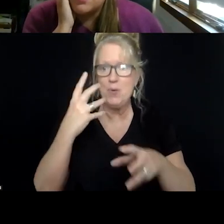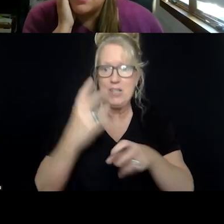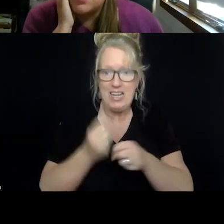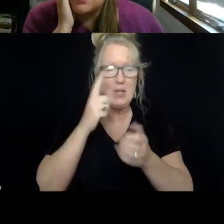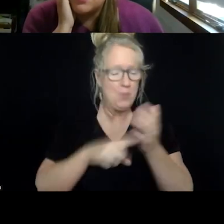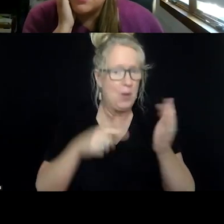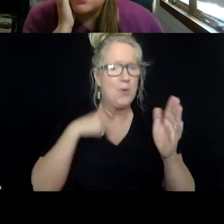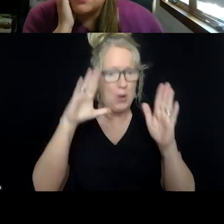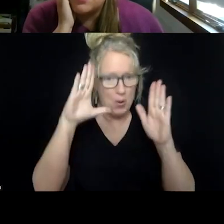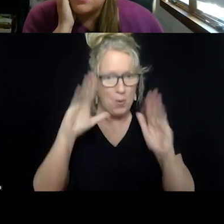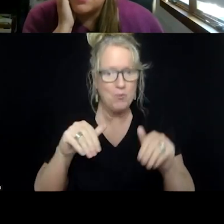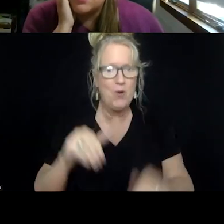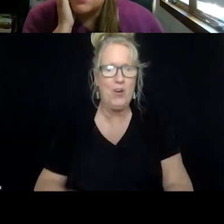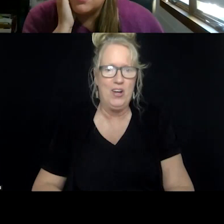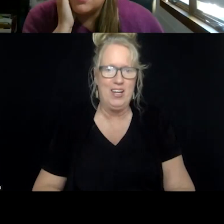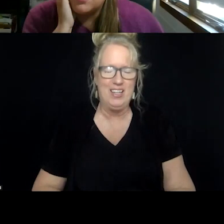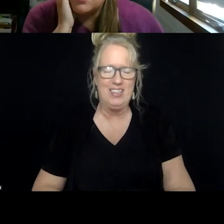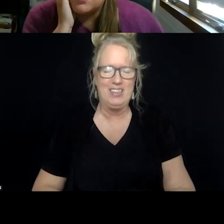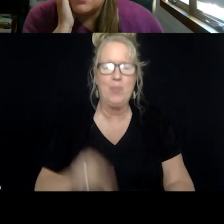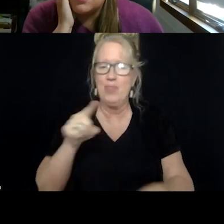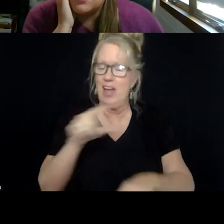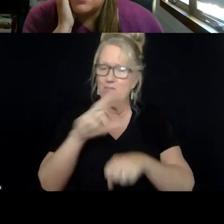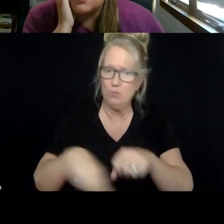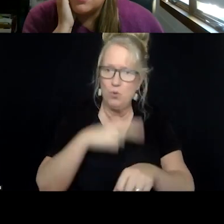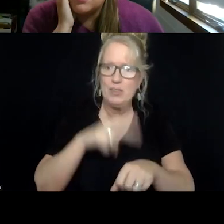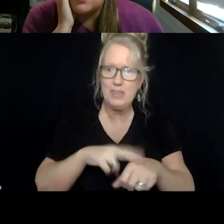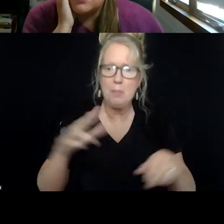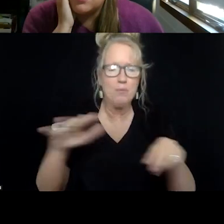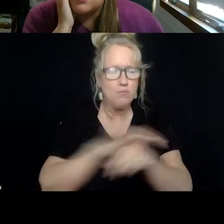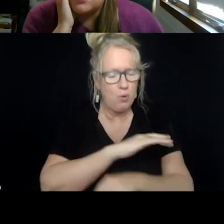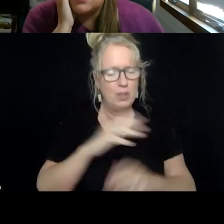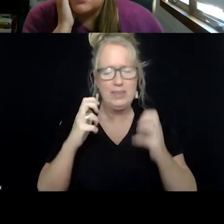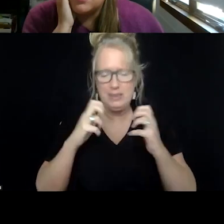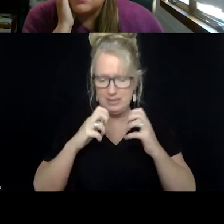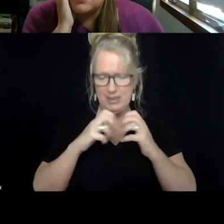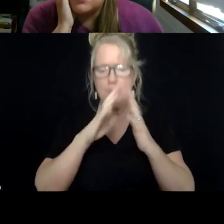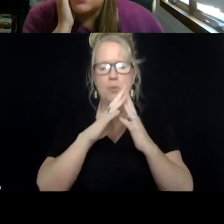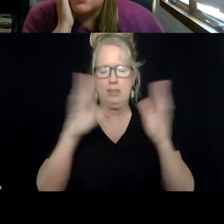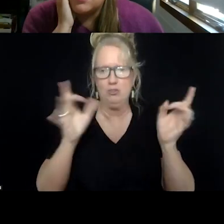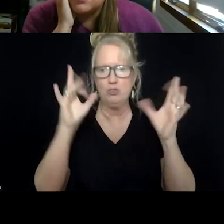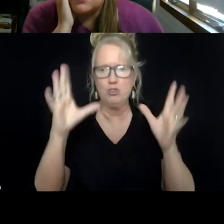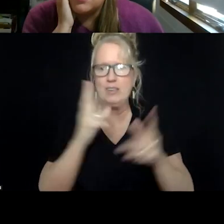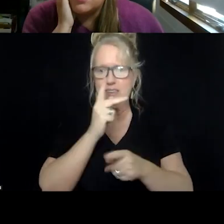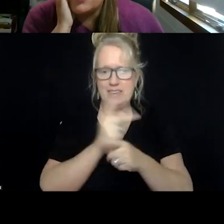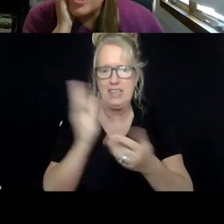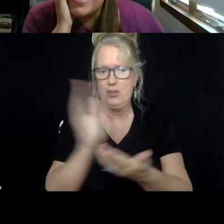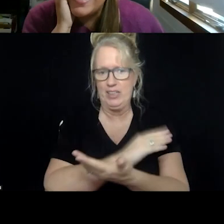THAT IS ALL BASED ON A NATIONAL FULLY IMPLEMENTED CONTINUUM.